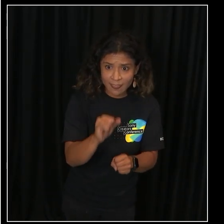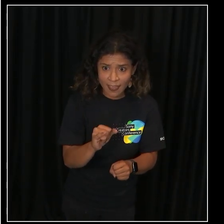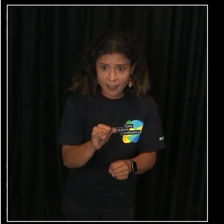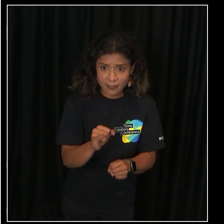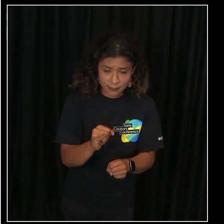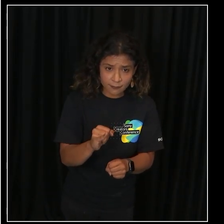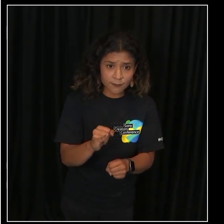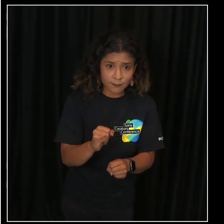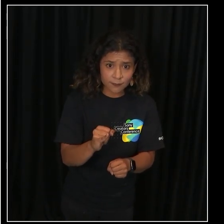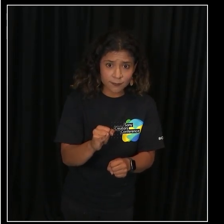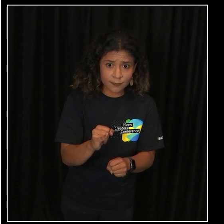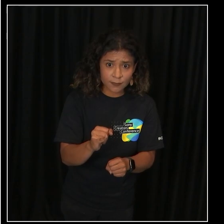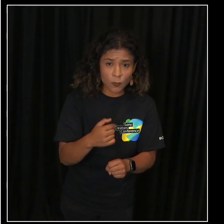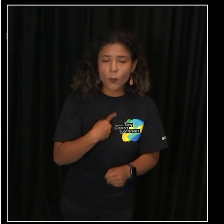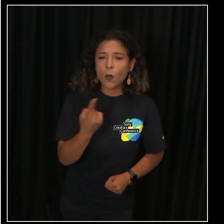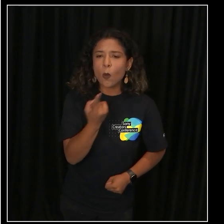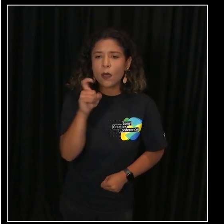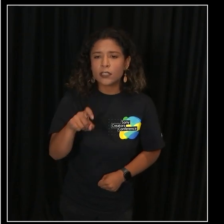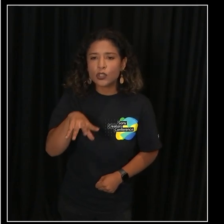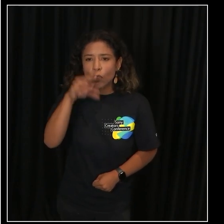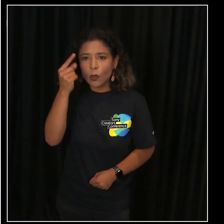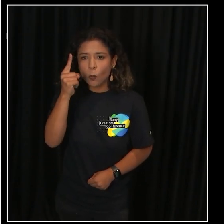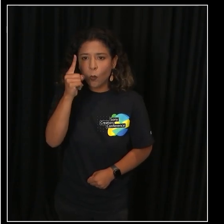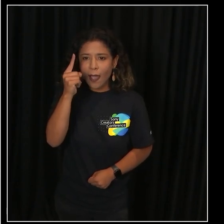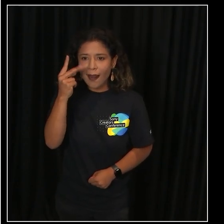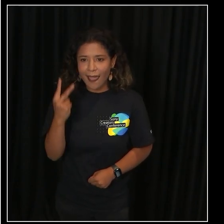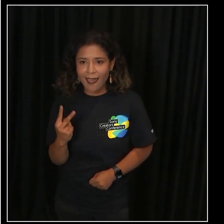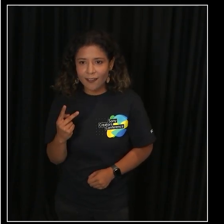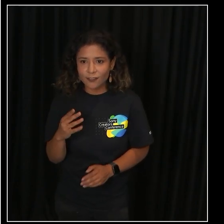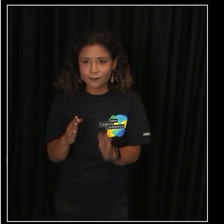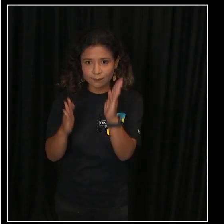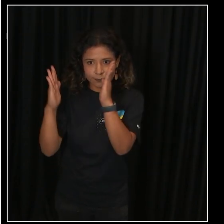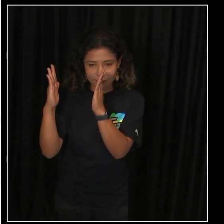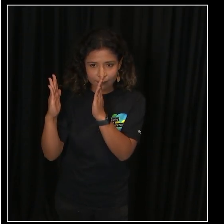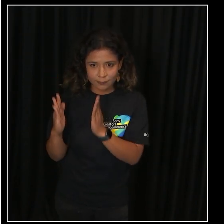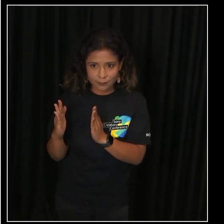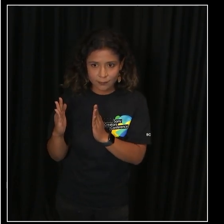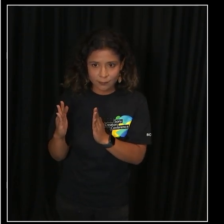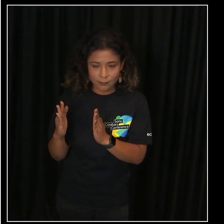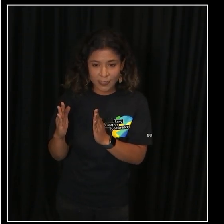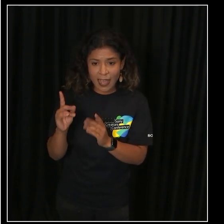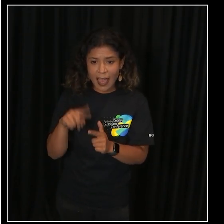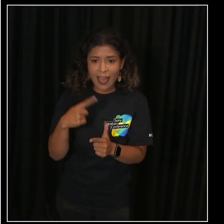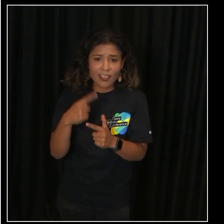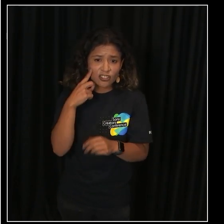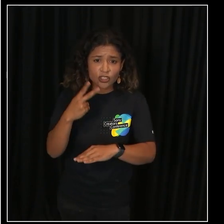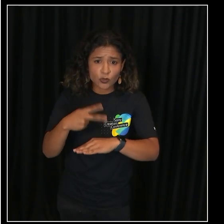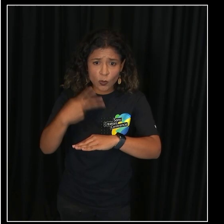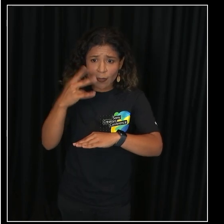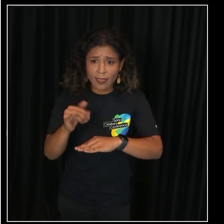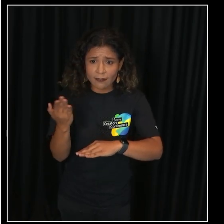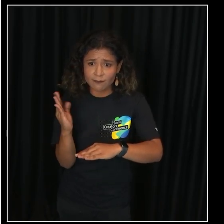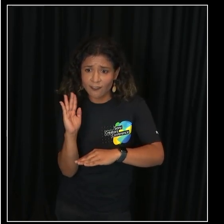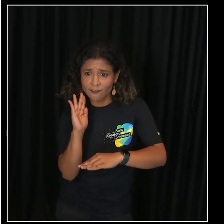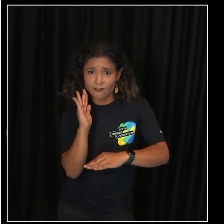only needs to learn one half. So you can just duplicate that and it's able to optimize faster. And camera easing is and all these techniques,